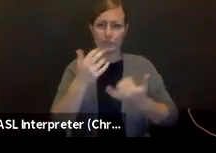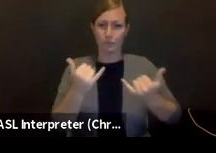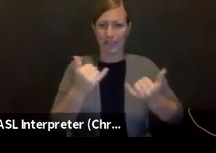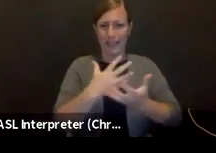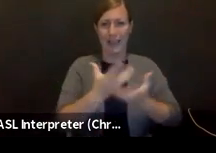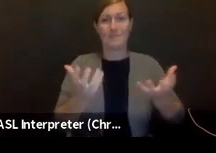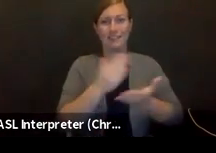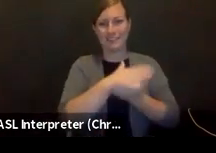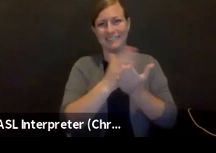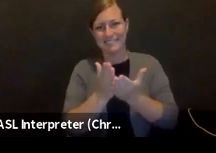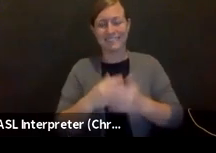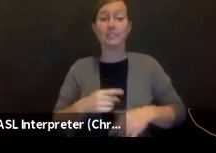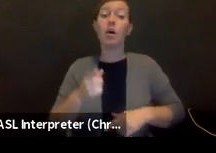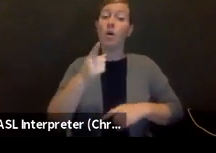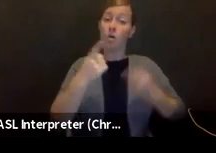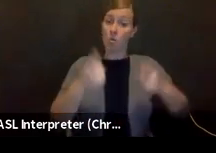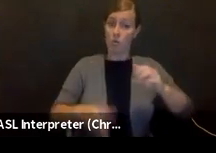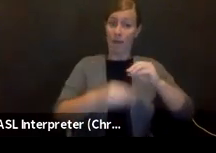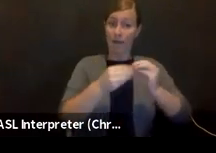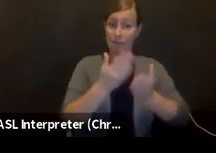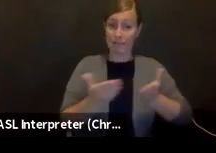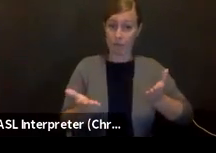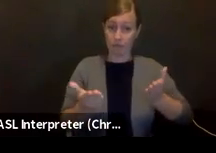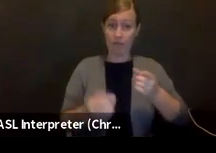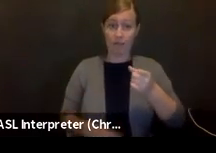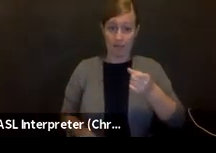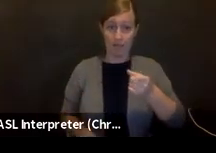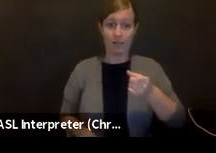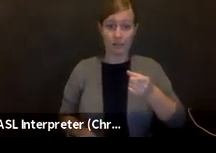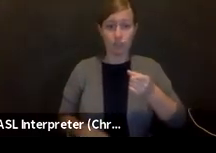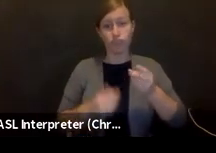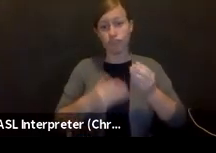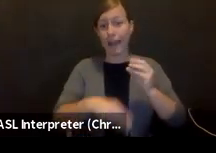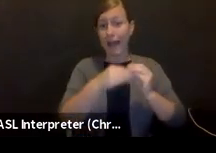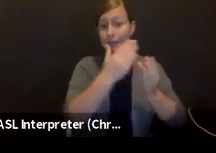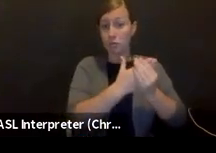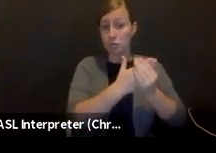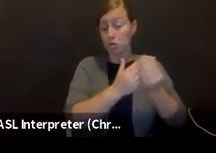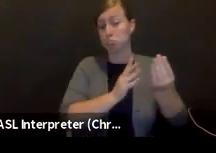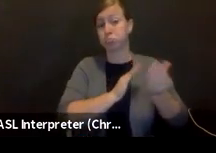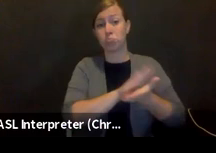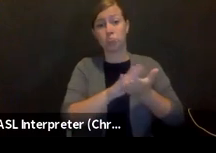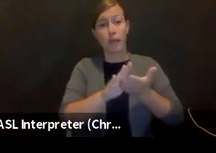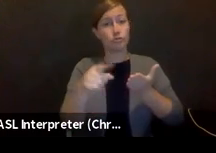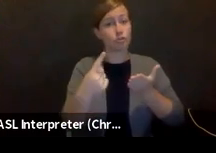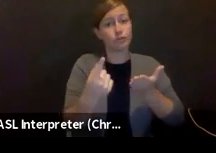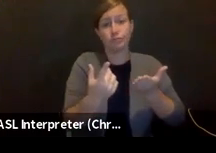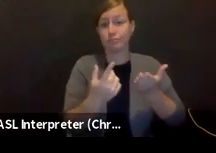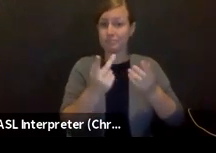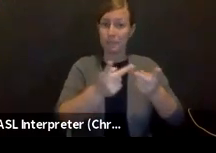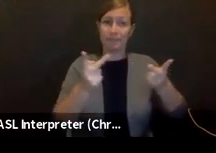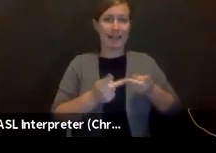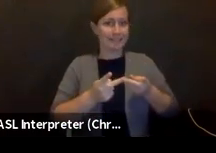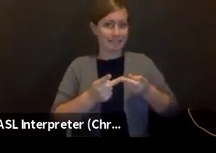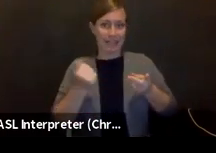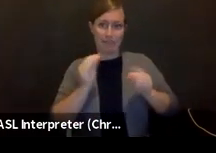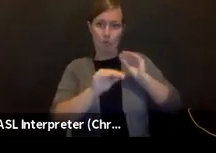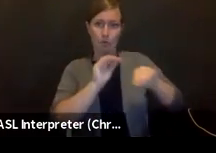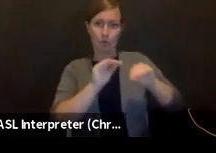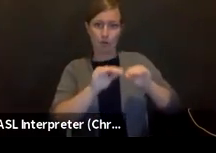ESD 189 - Amy Colburn: So when you add materials. So adding a folder is just giving us the overall to somewhere to add things so folders is pretty straightforward.